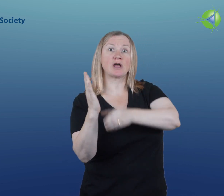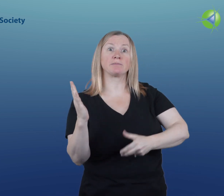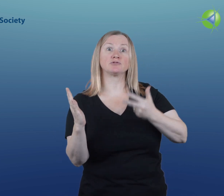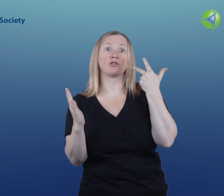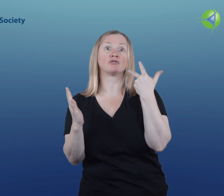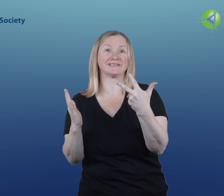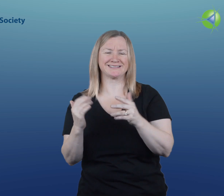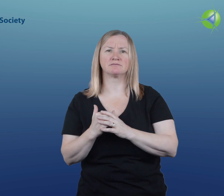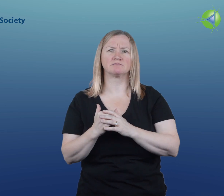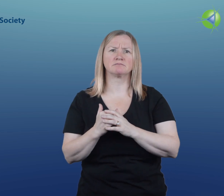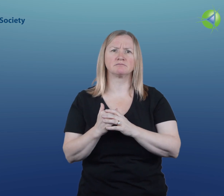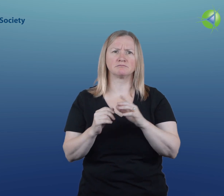Chapter 3 -